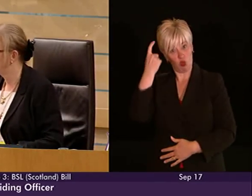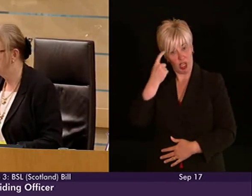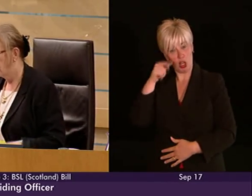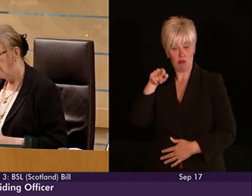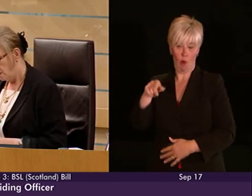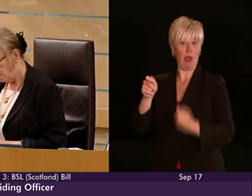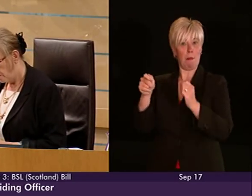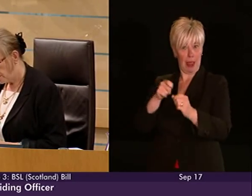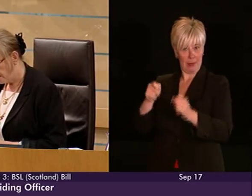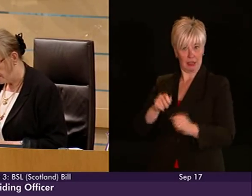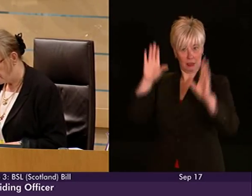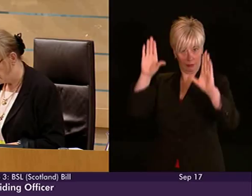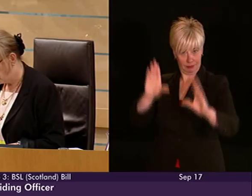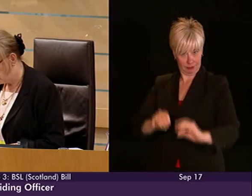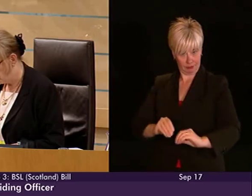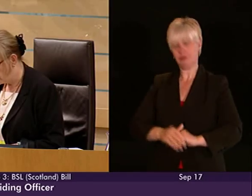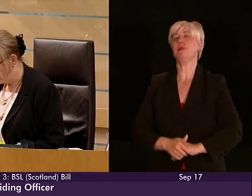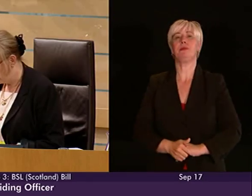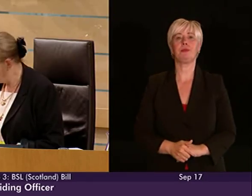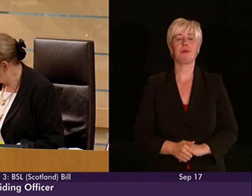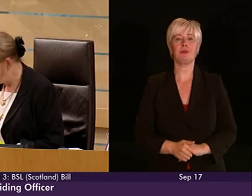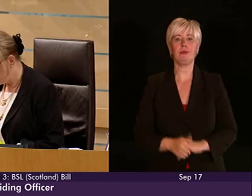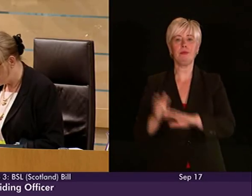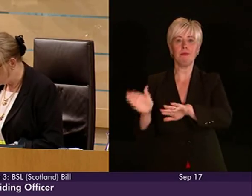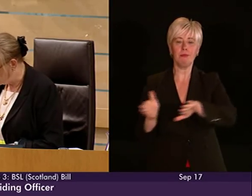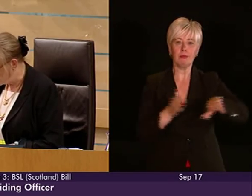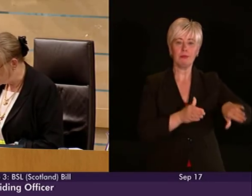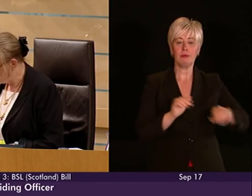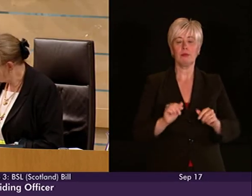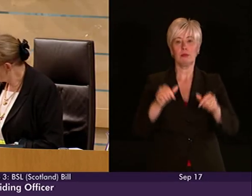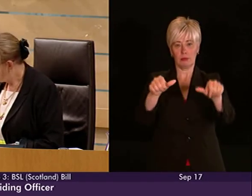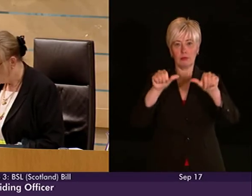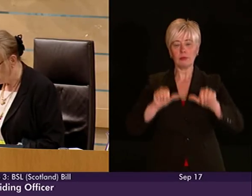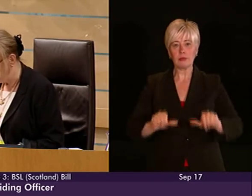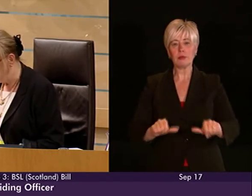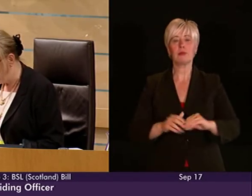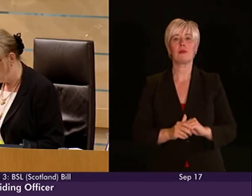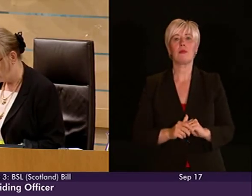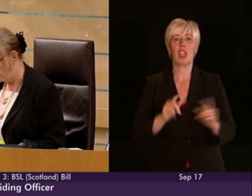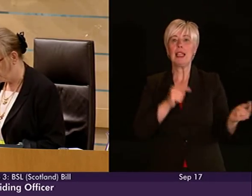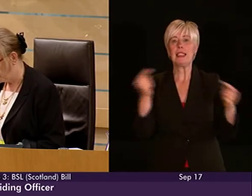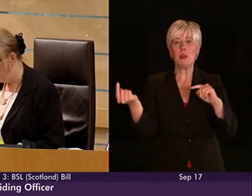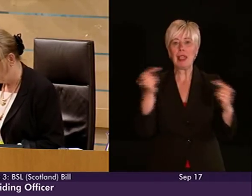The Deputy Presiding Officer (Elaine Smith): The next item of business is a debate on motion